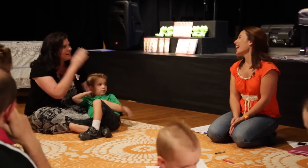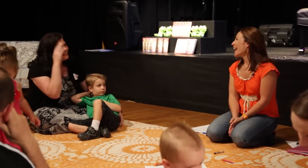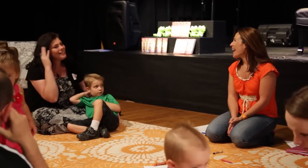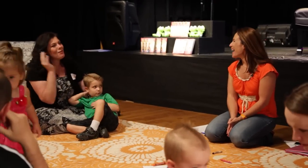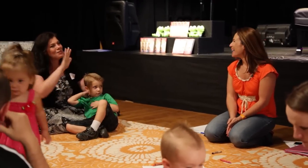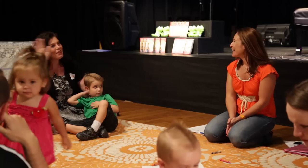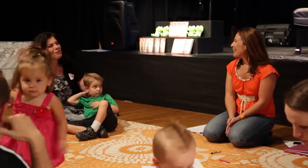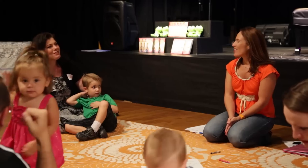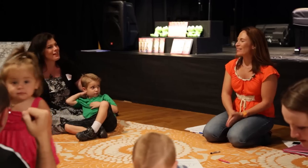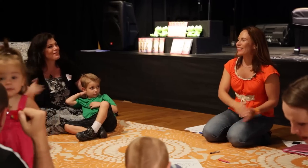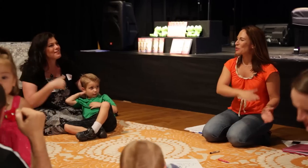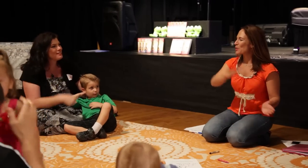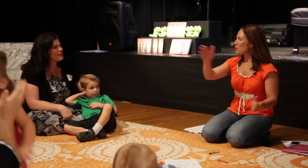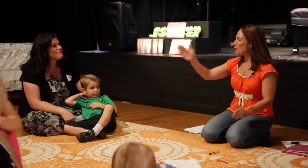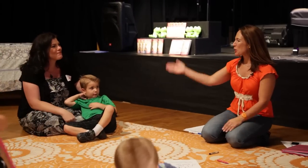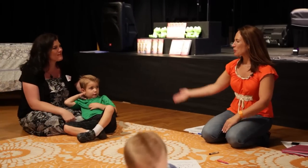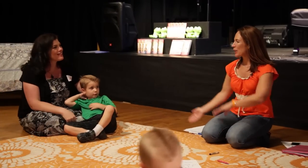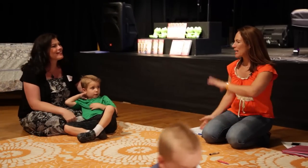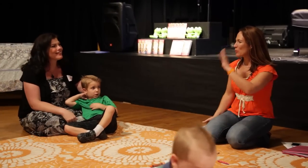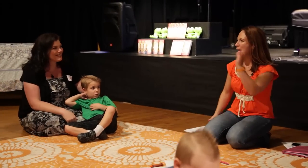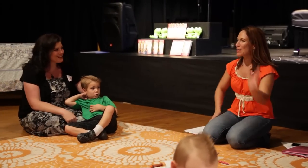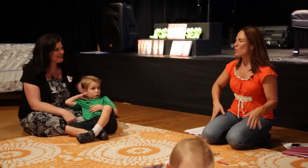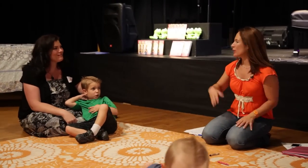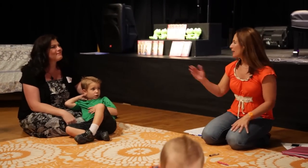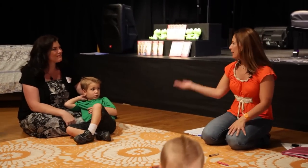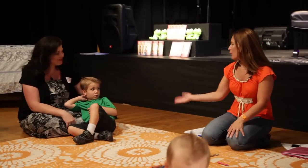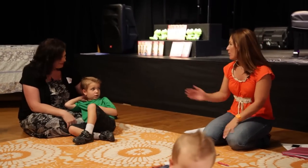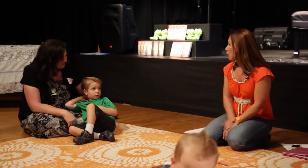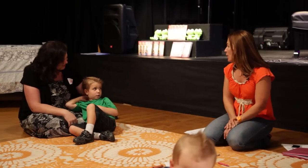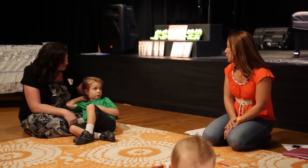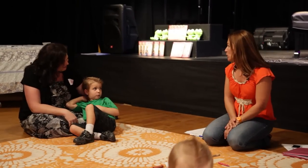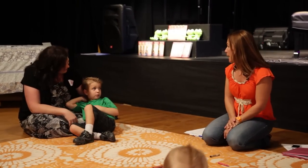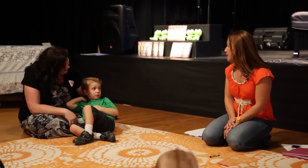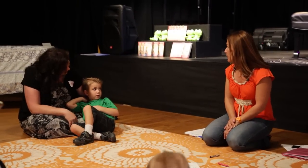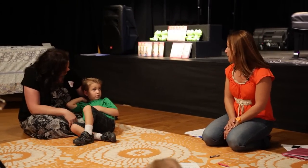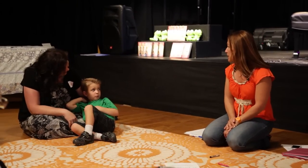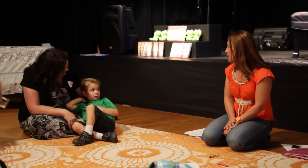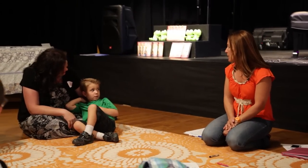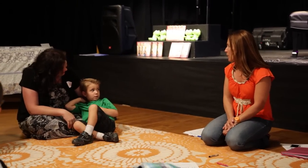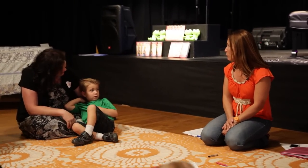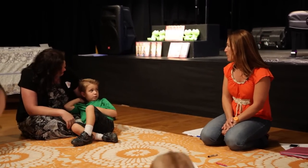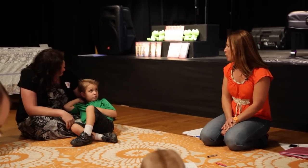Yeah! So it'll be a refresher for him and we'll add more. And Lincoln, if you have any questions you ask me any signs that you can't remember